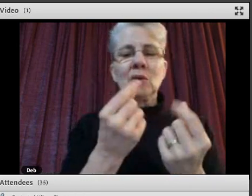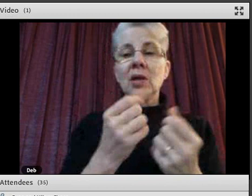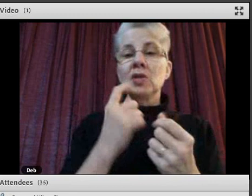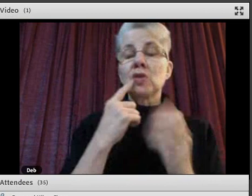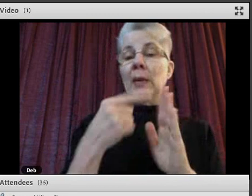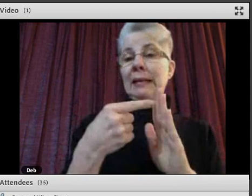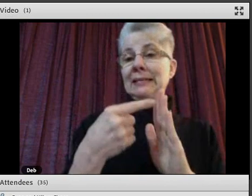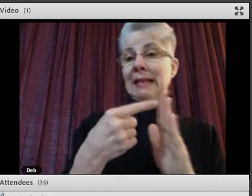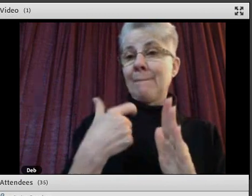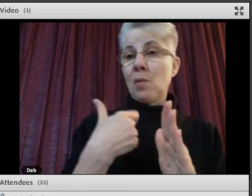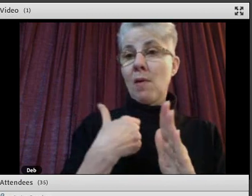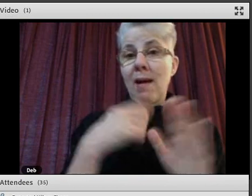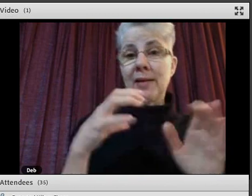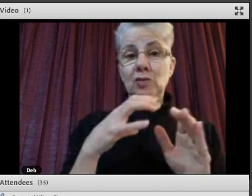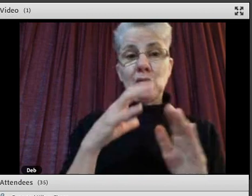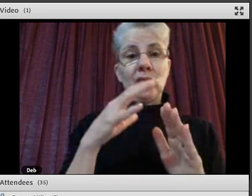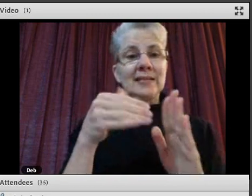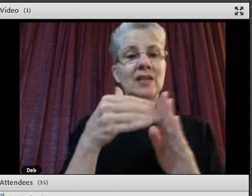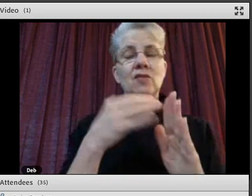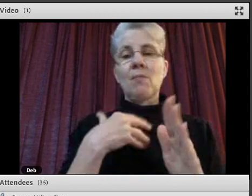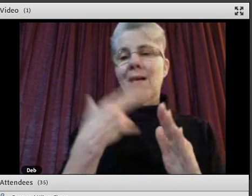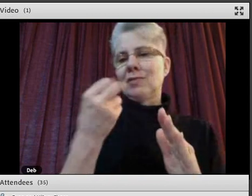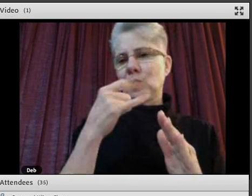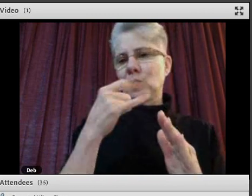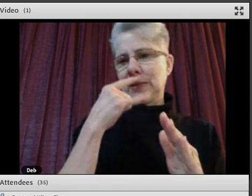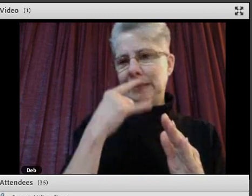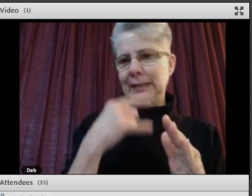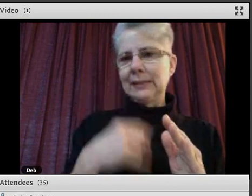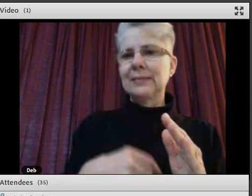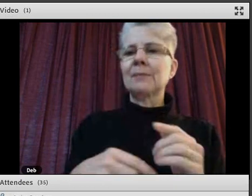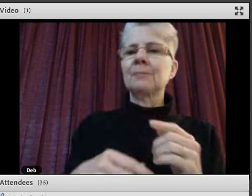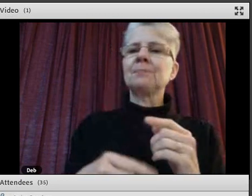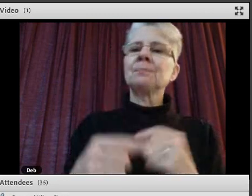So, here's an example. I just did these centers for my high school kids,